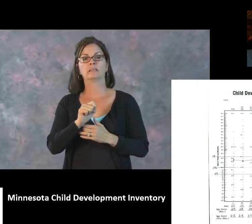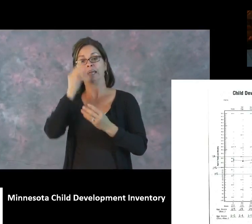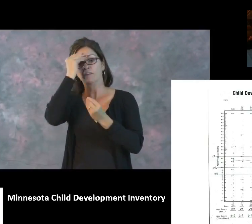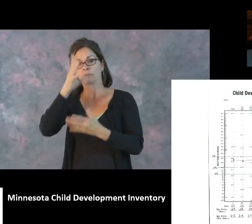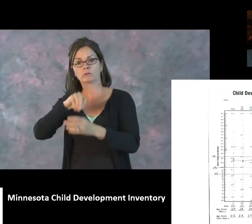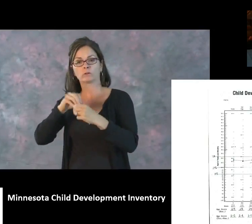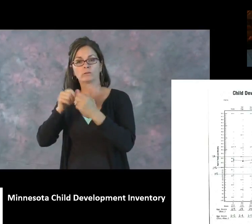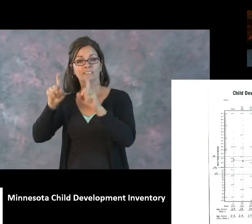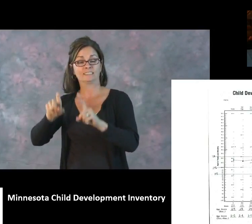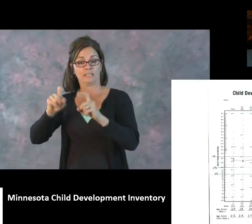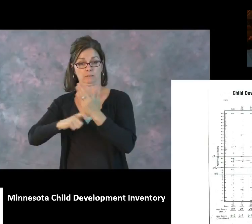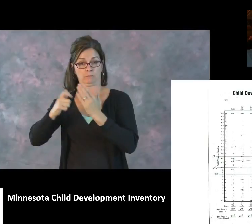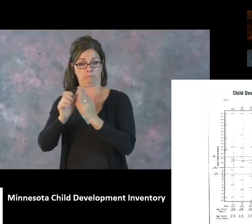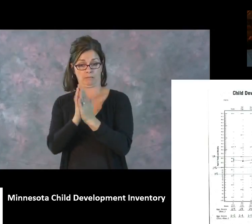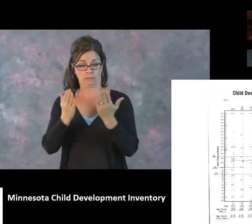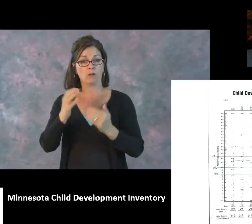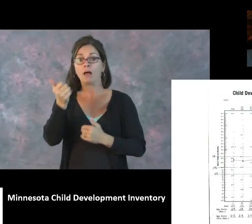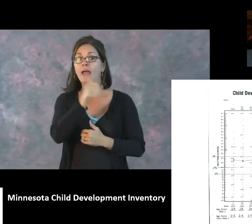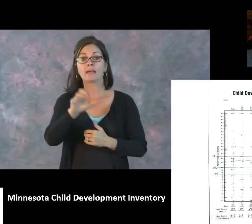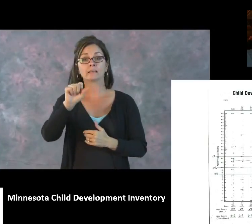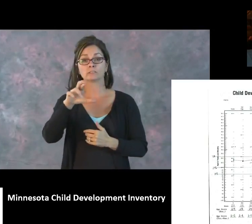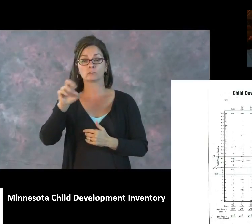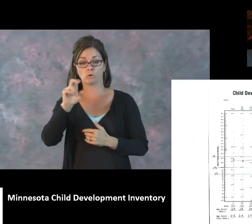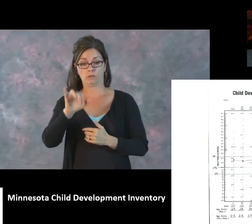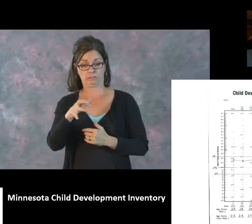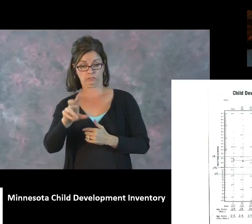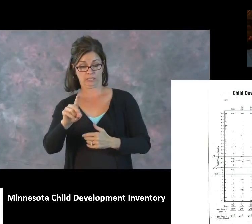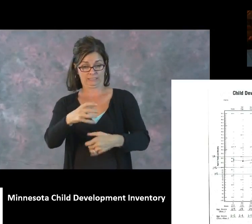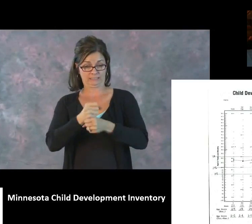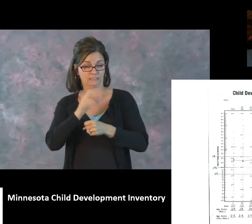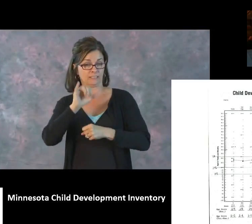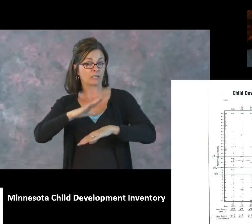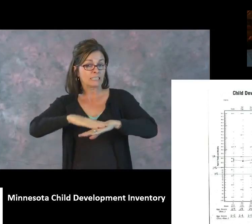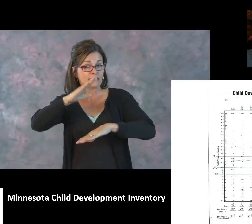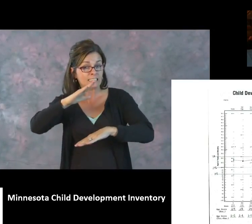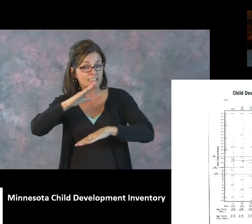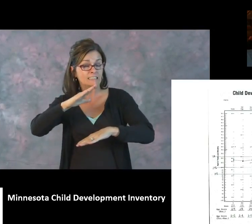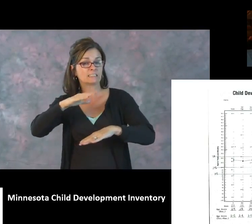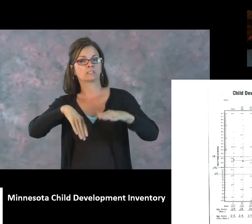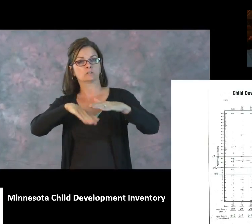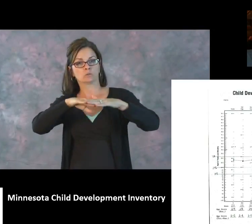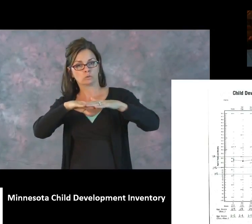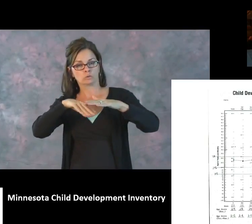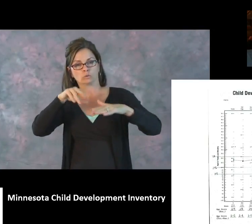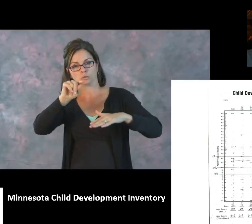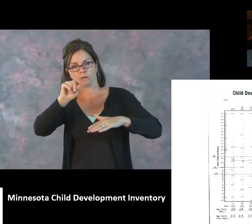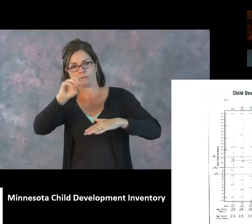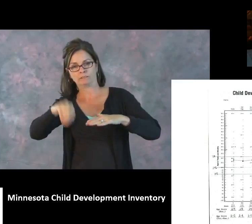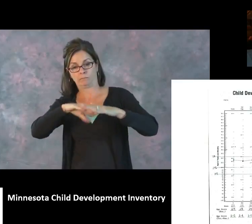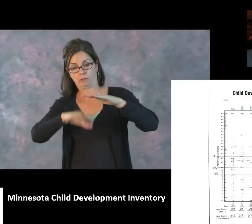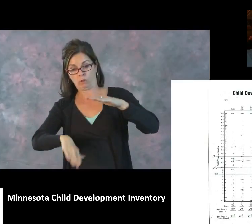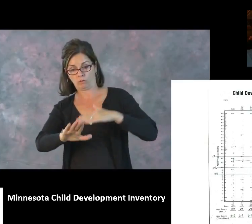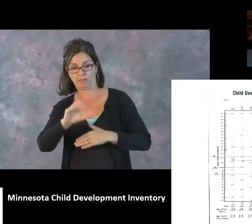any scores the child receives, that are at least 20% below their age or higher are considered